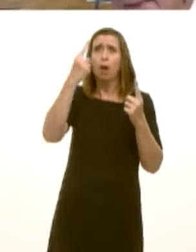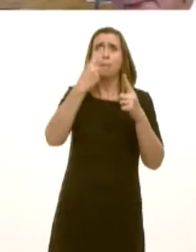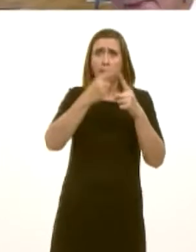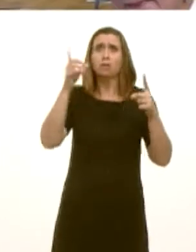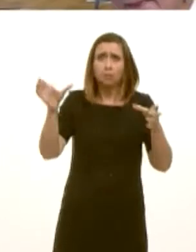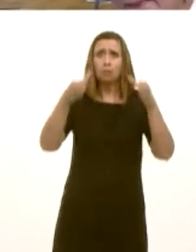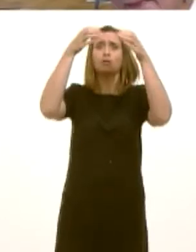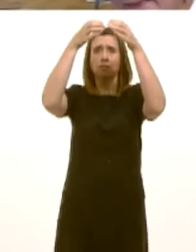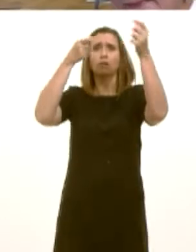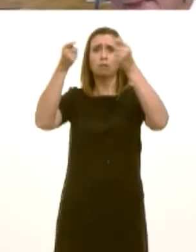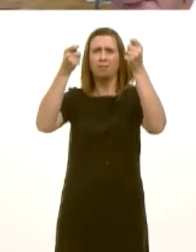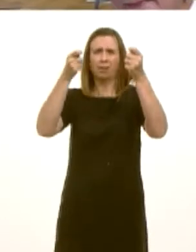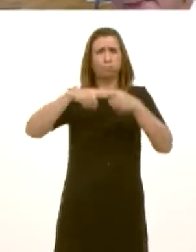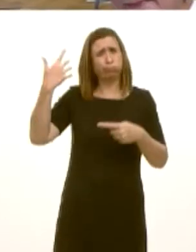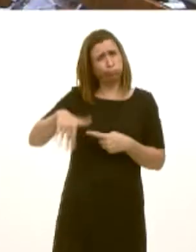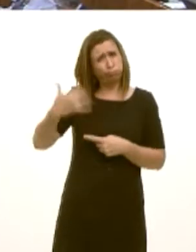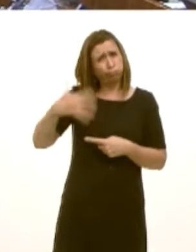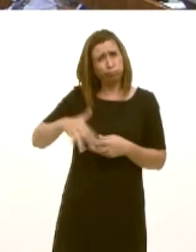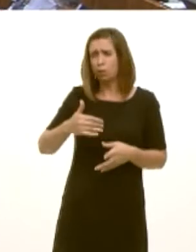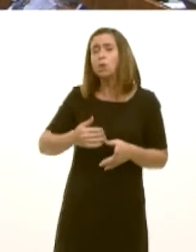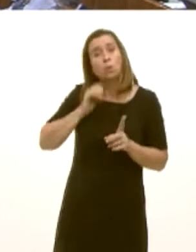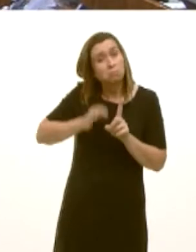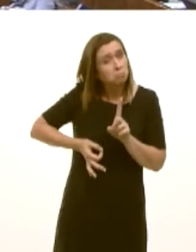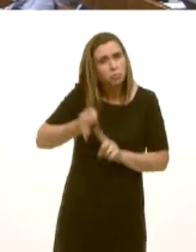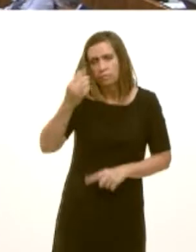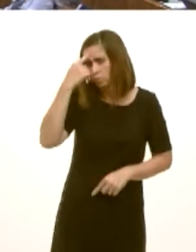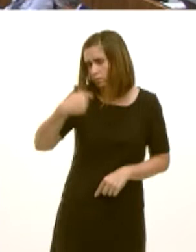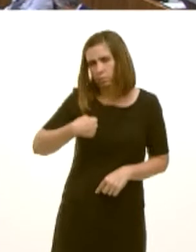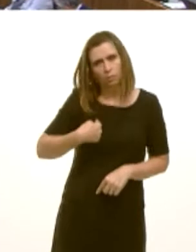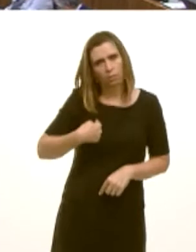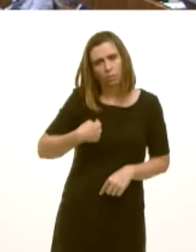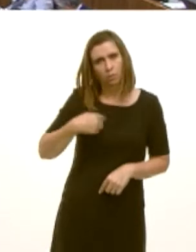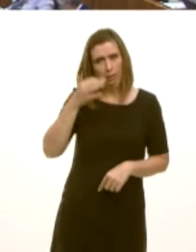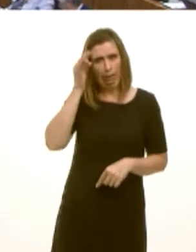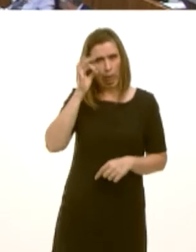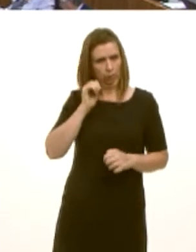Thatís bound to cost more money, and I donít see that thatís going to improve things. What exactly would the councils do?